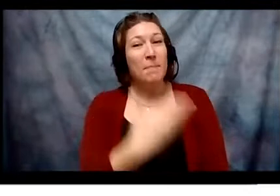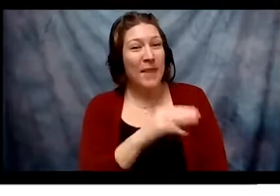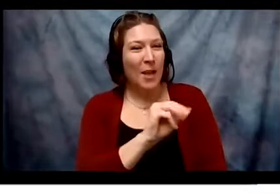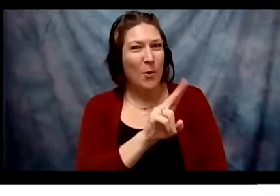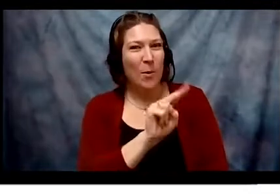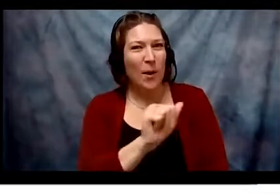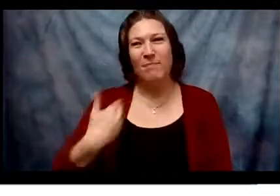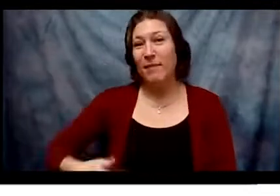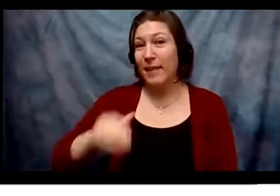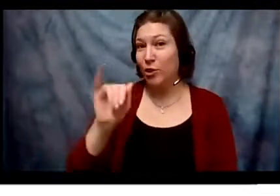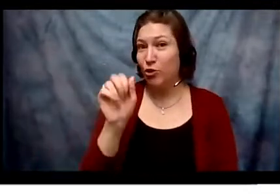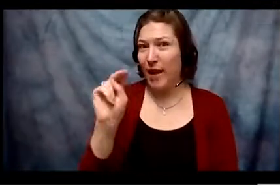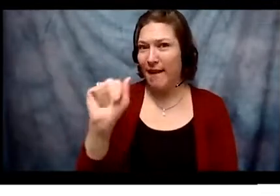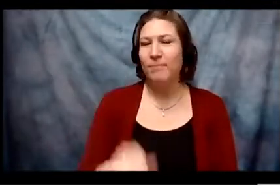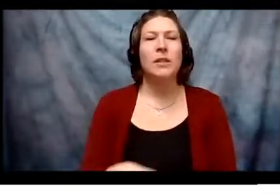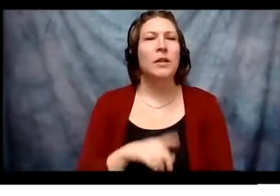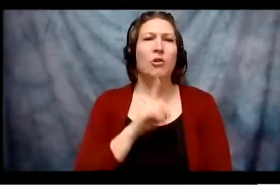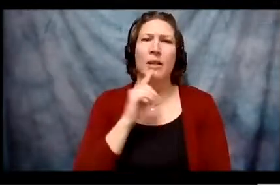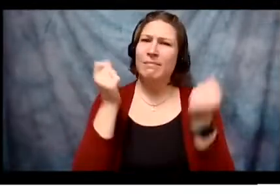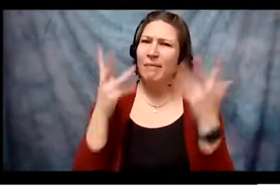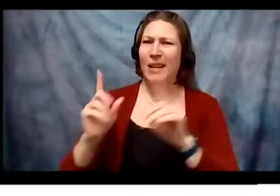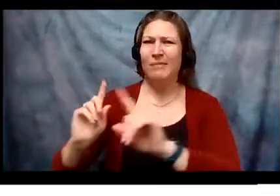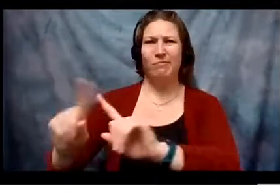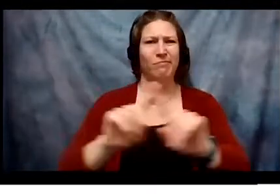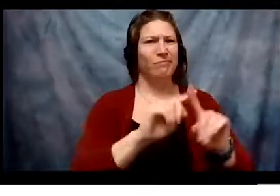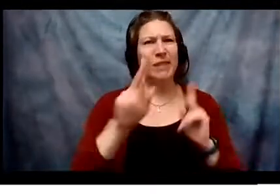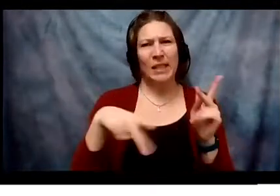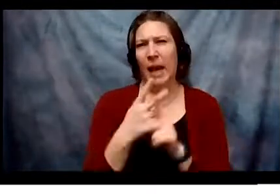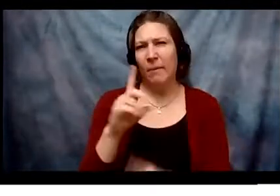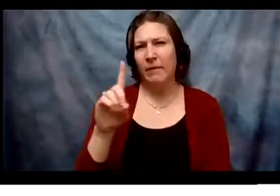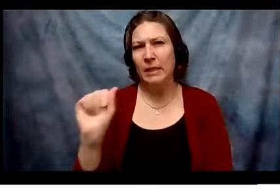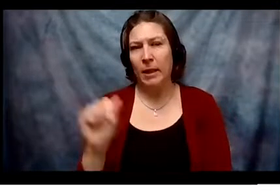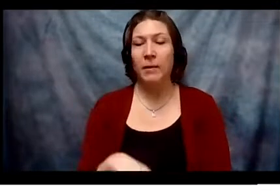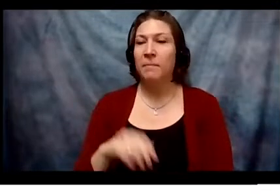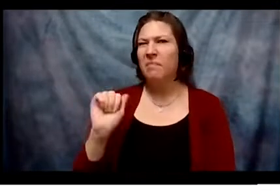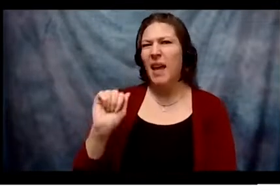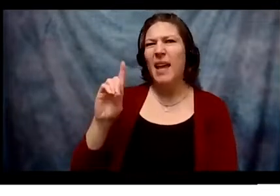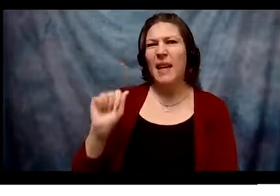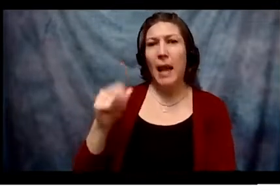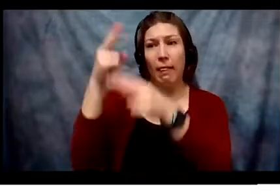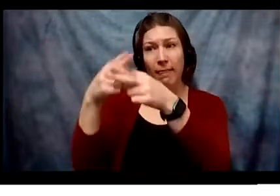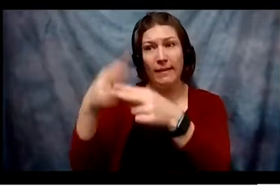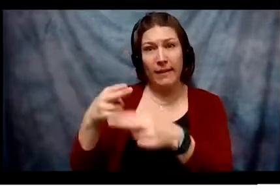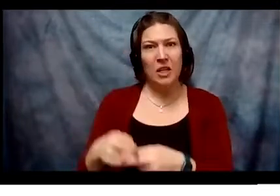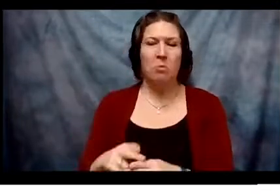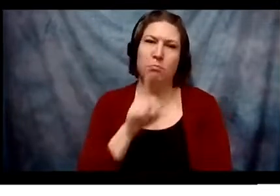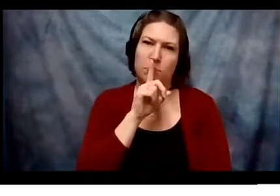There are so many kinds of disabilities. ADA does not list them all, but it does cover them all.